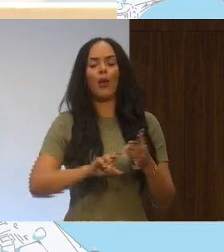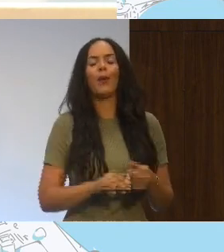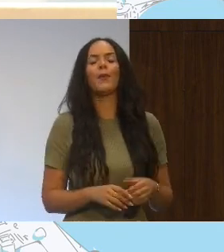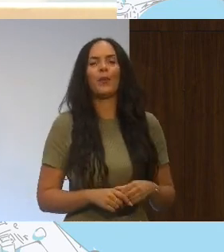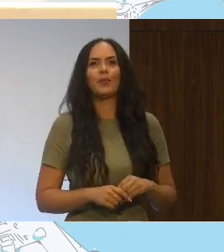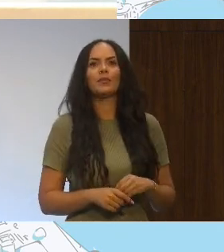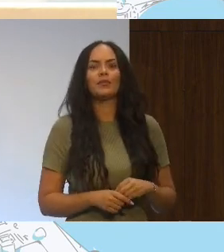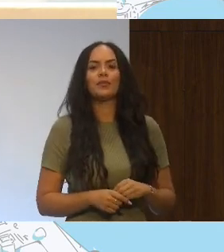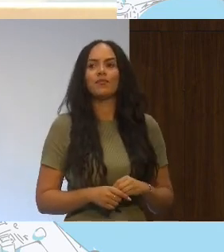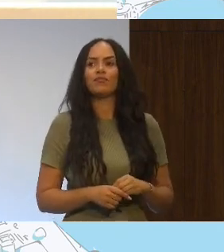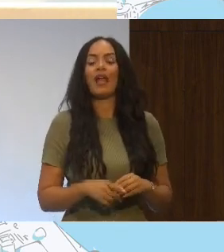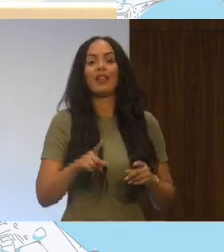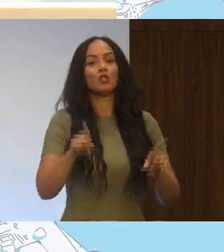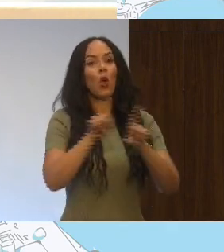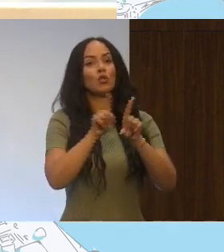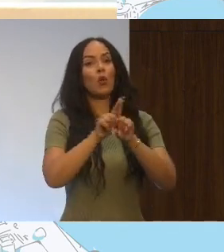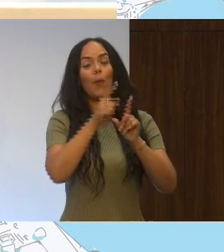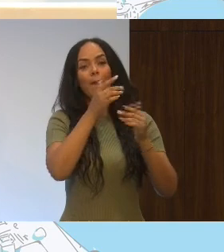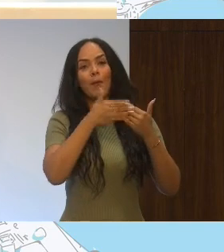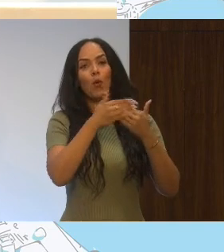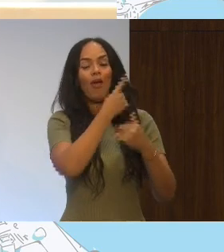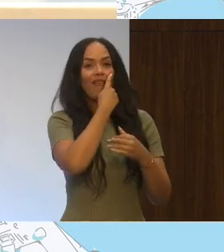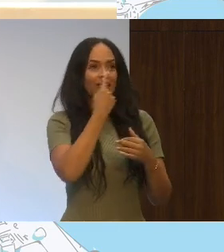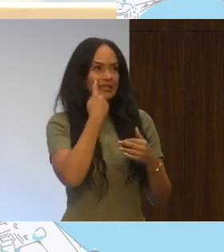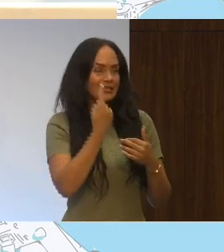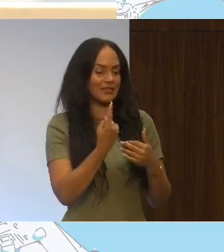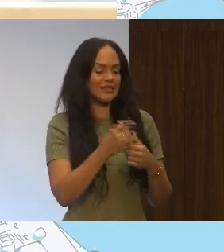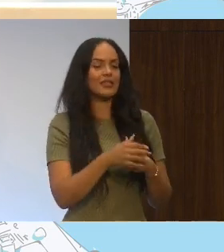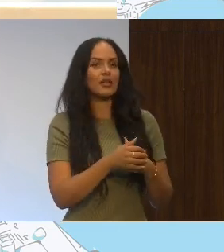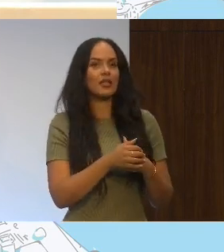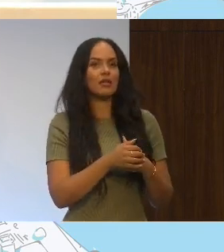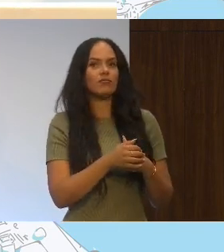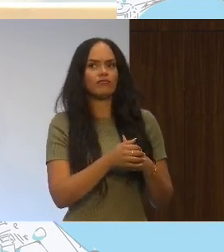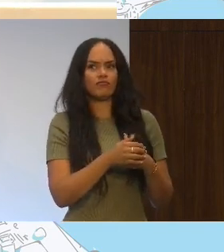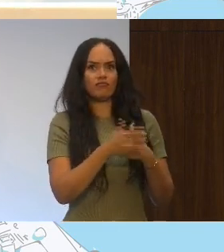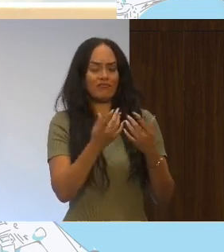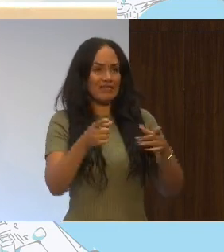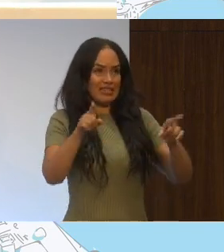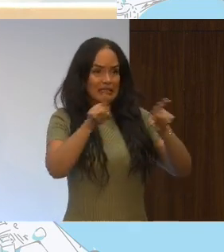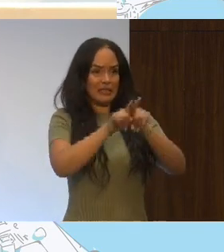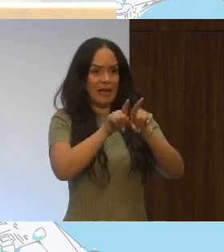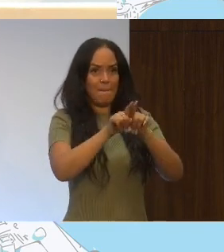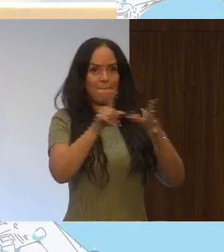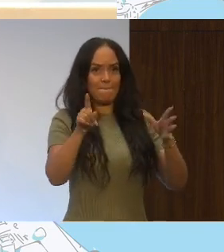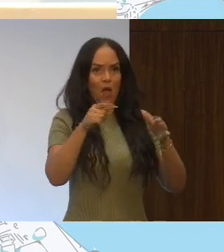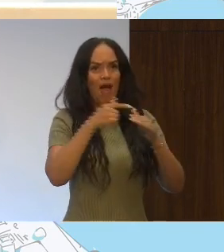population evidence that you have no more risk of being demented than anyone else, that there's no risk of dementia.